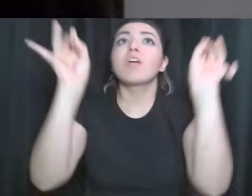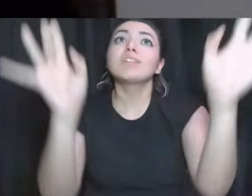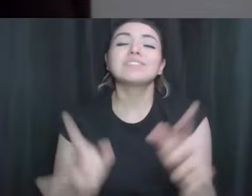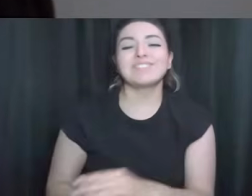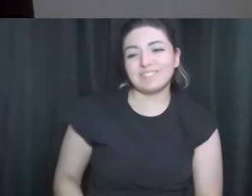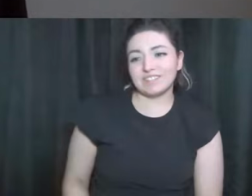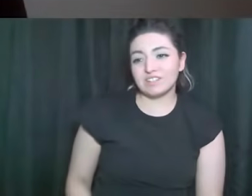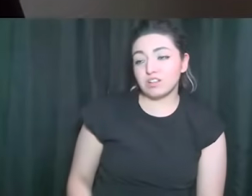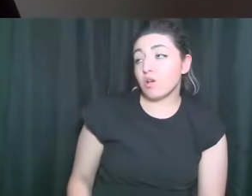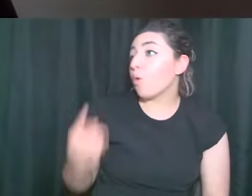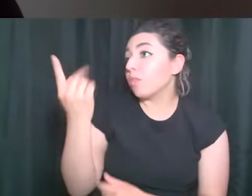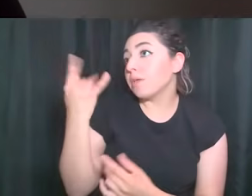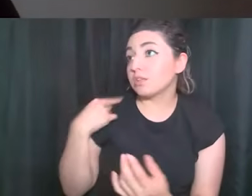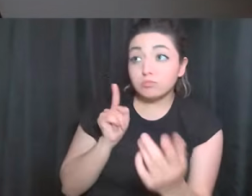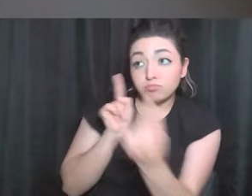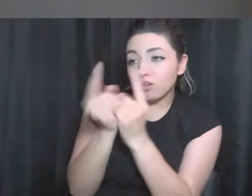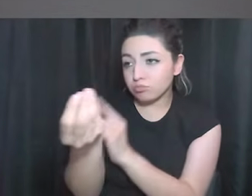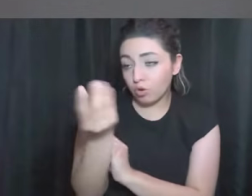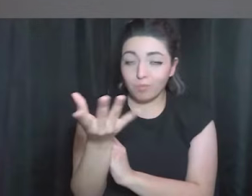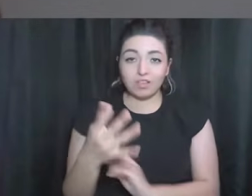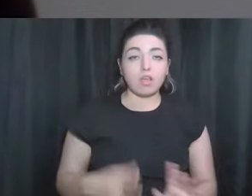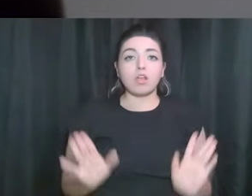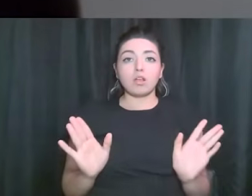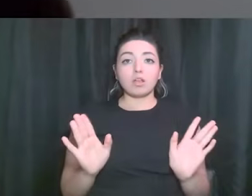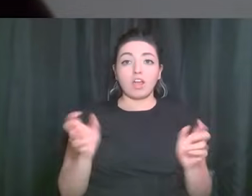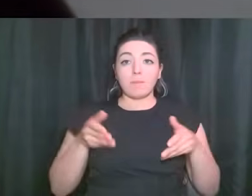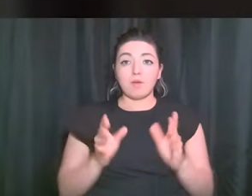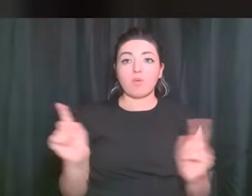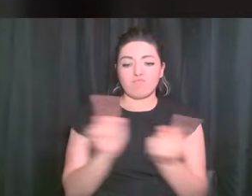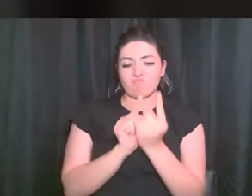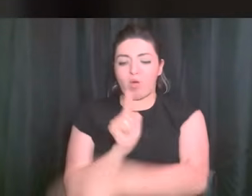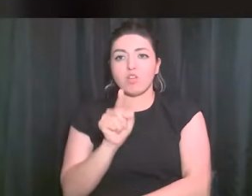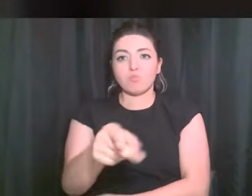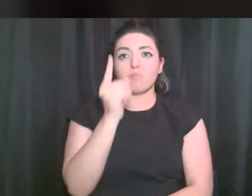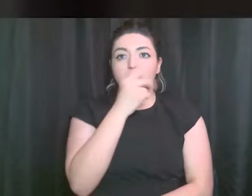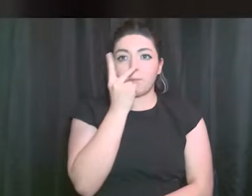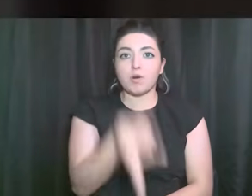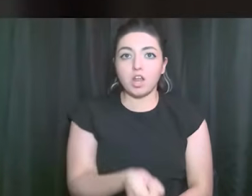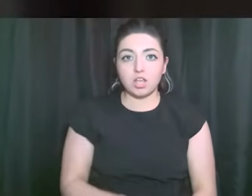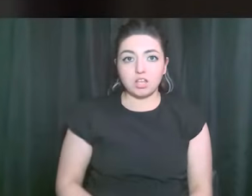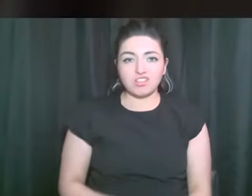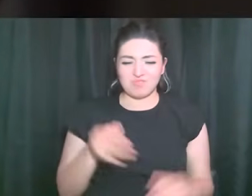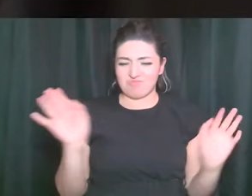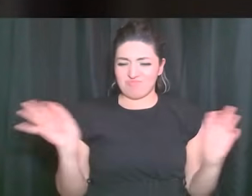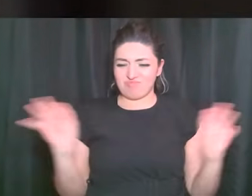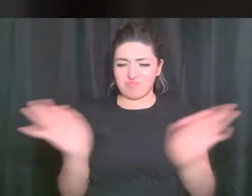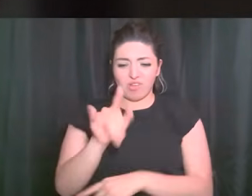only because your first words to me were (in Gavin's voice) 'get the fuck out of my way you plastic prick. Ain't no android's gonna be my partner.' Yeah...